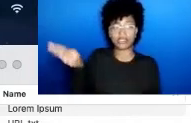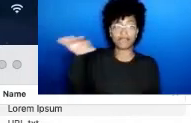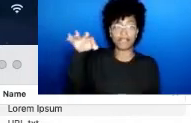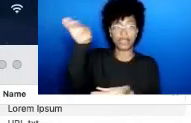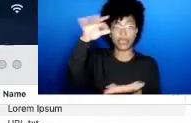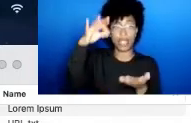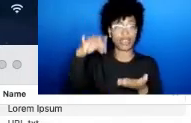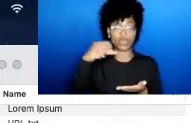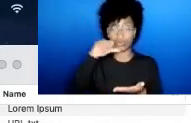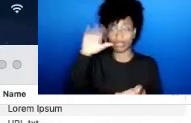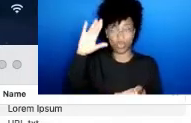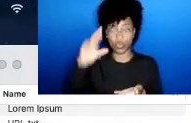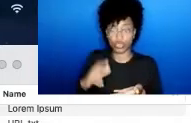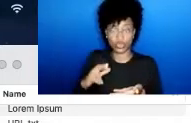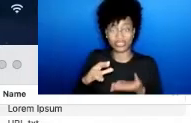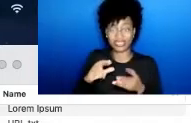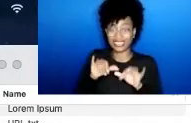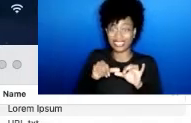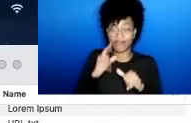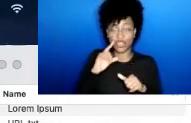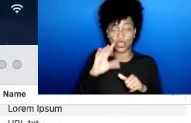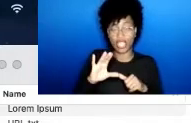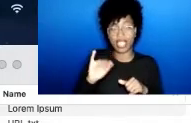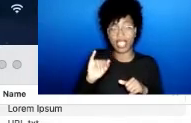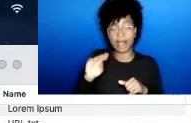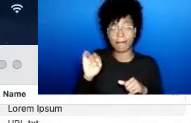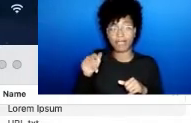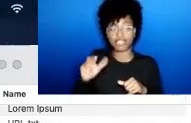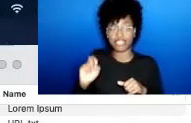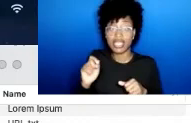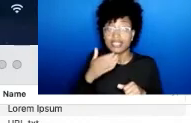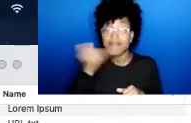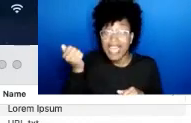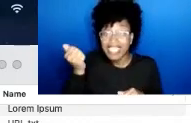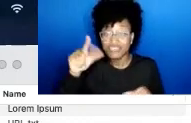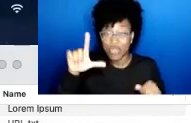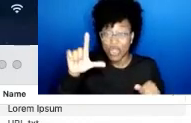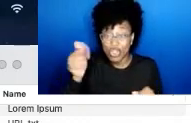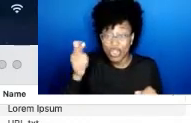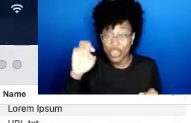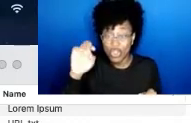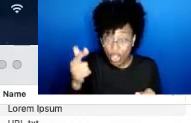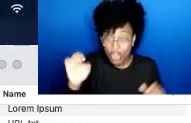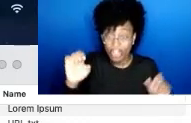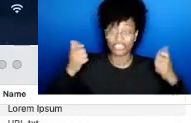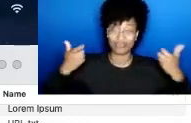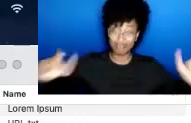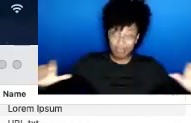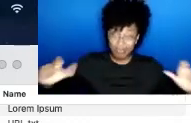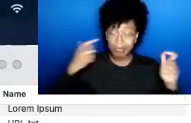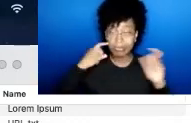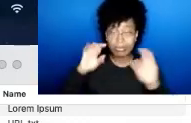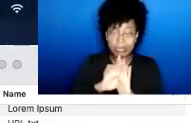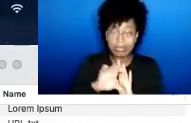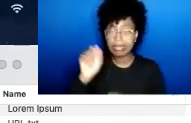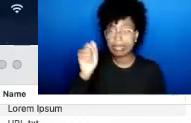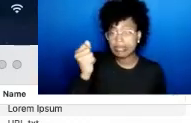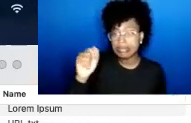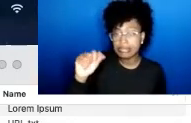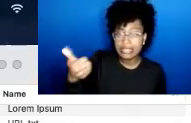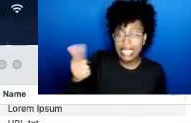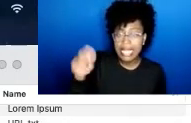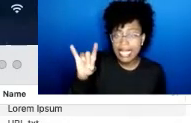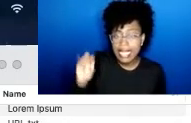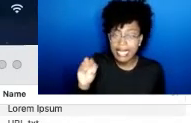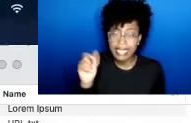of the image at all. Little images that are large, somewhere around 1920 by 1080 so that